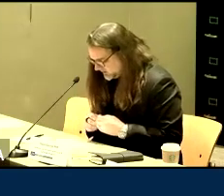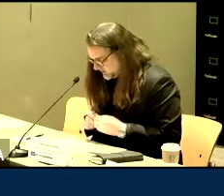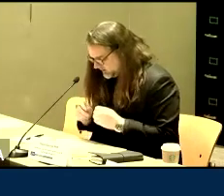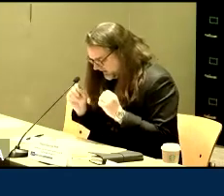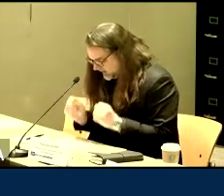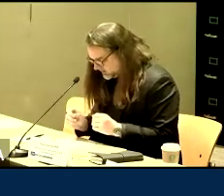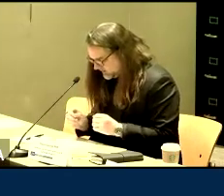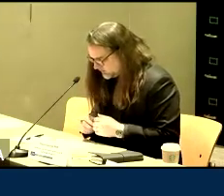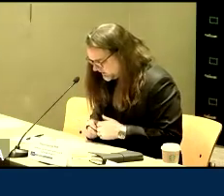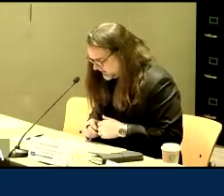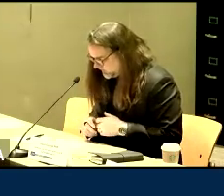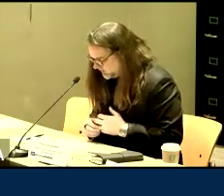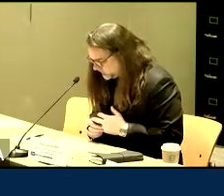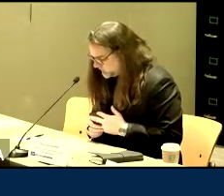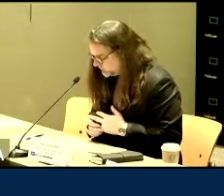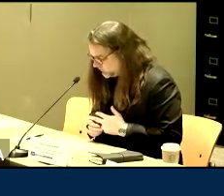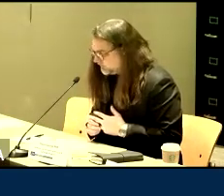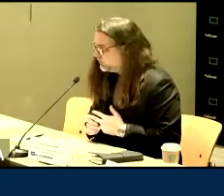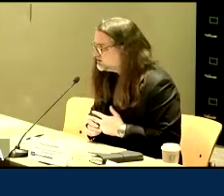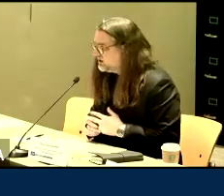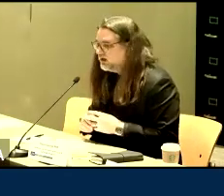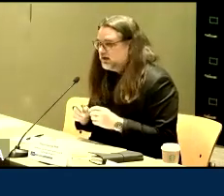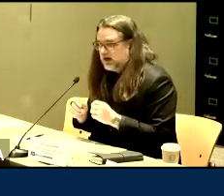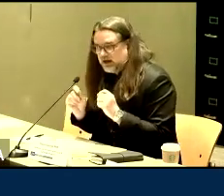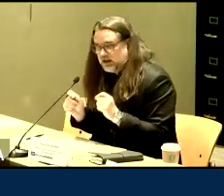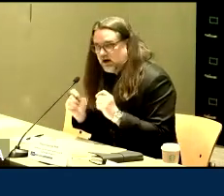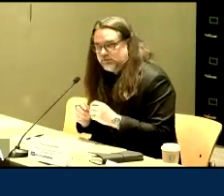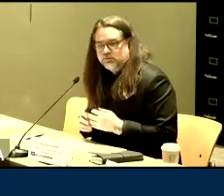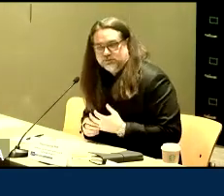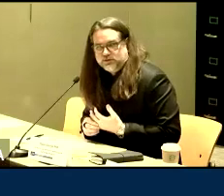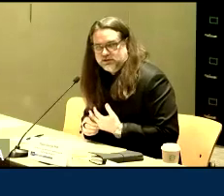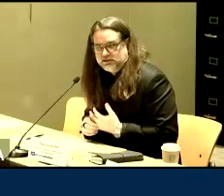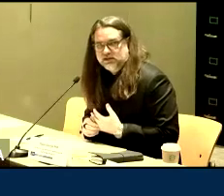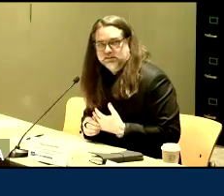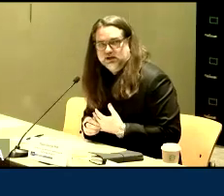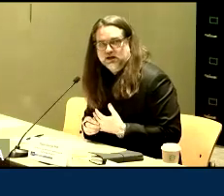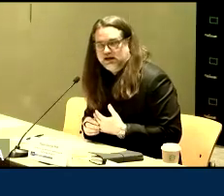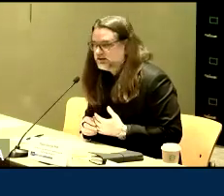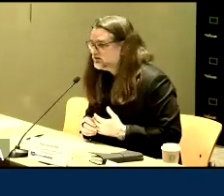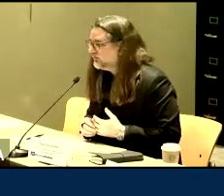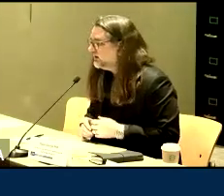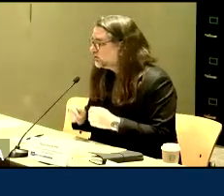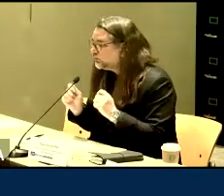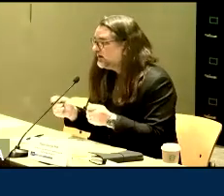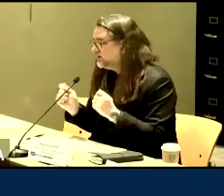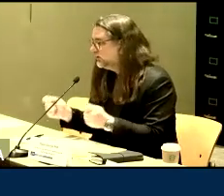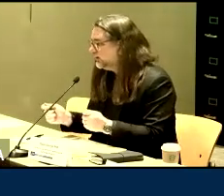technically excellent, creative, and diverse workforce. I often refer to the team at CFA as crazy good.